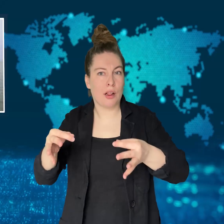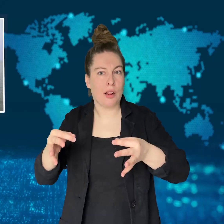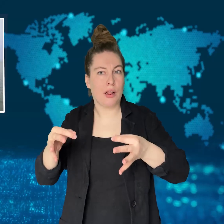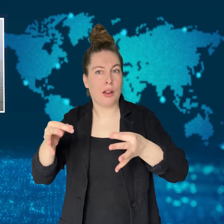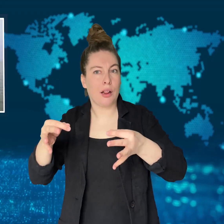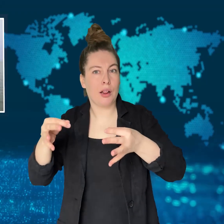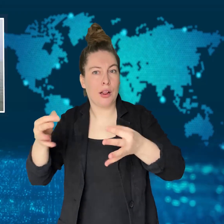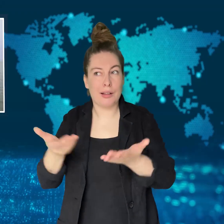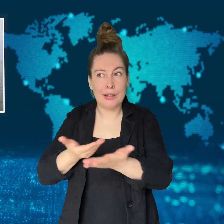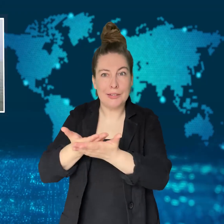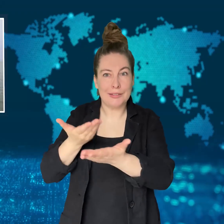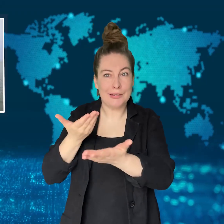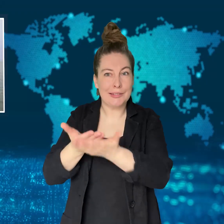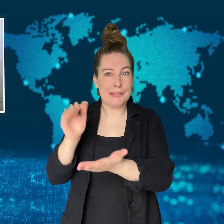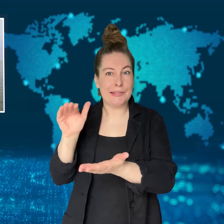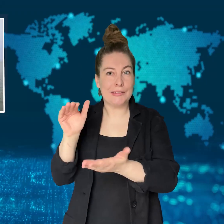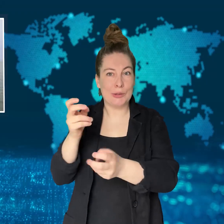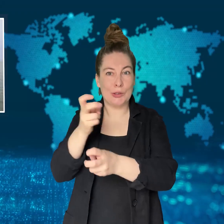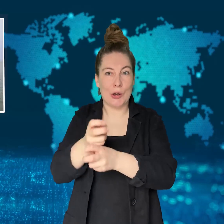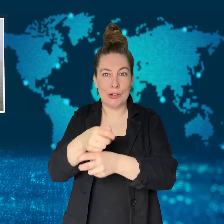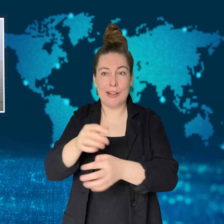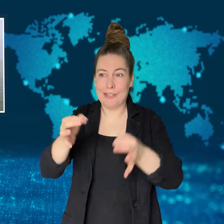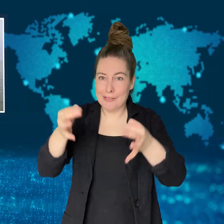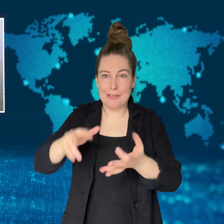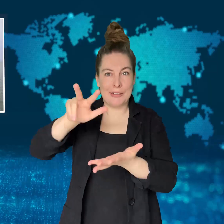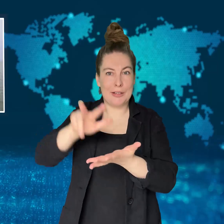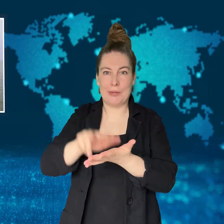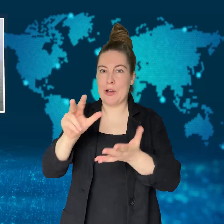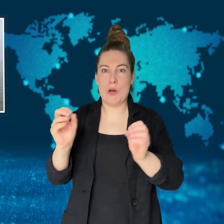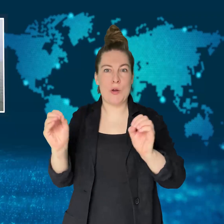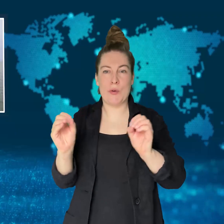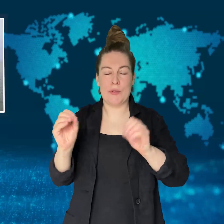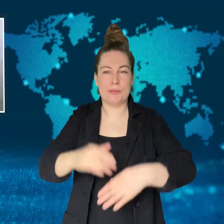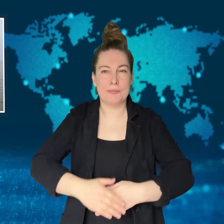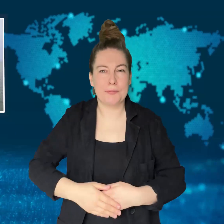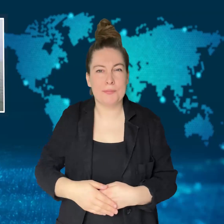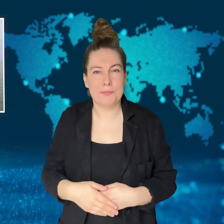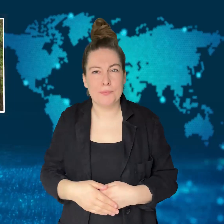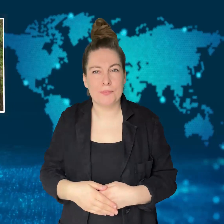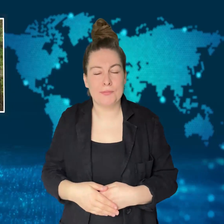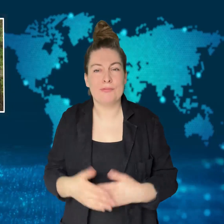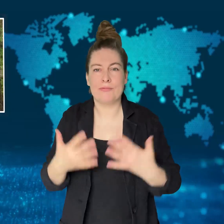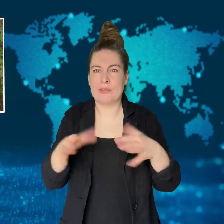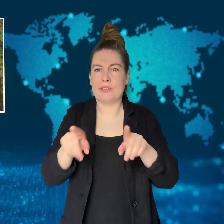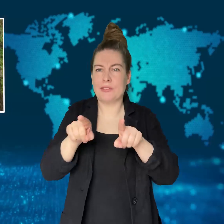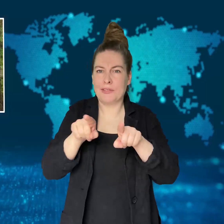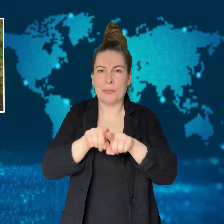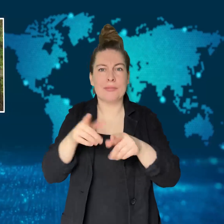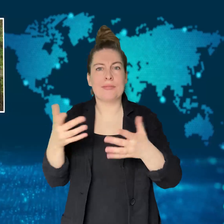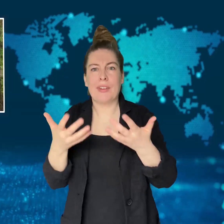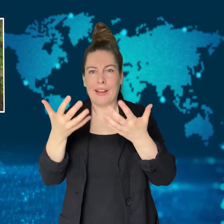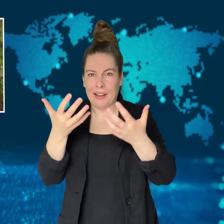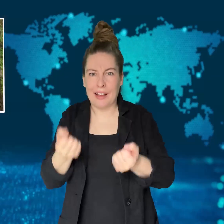for that attack, saying it was a part of Russia's "discrediting campaign."